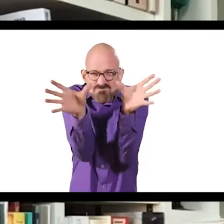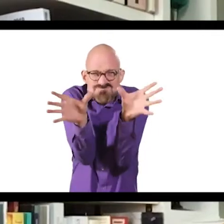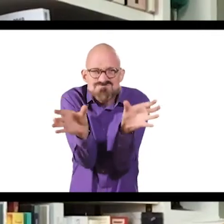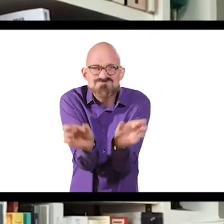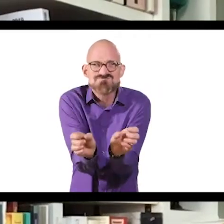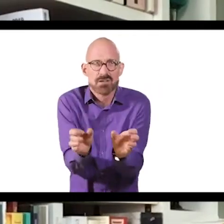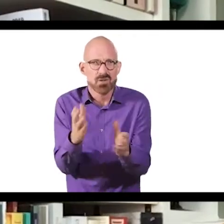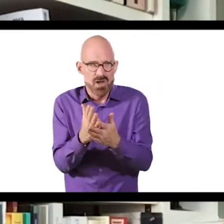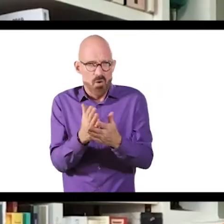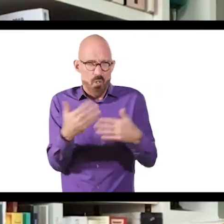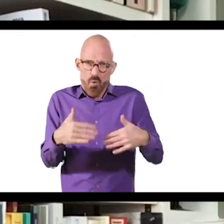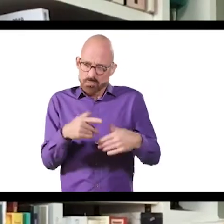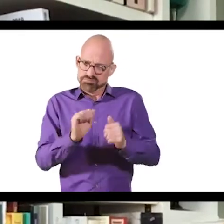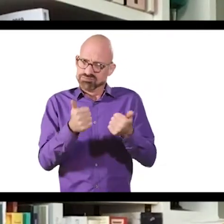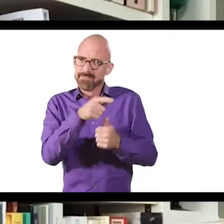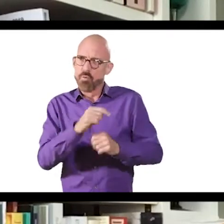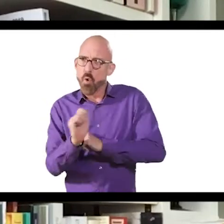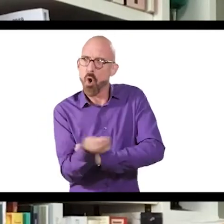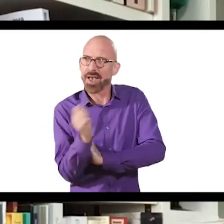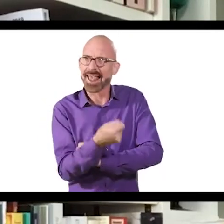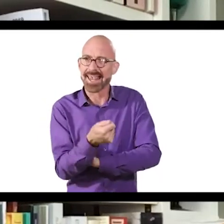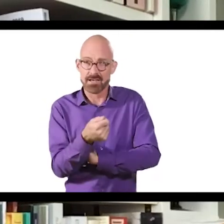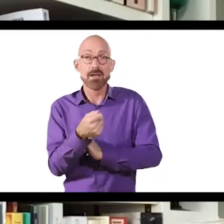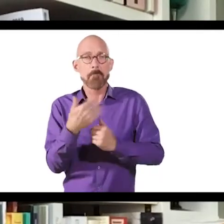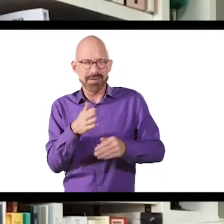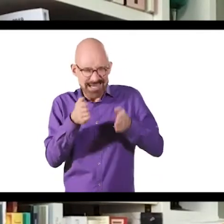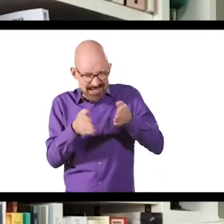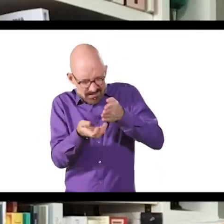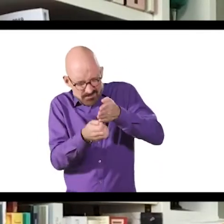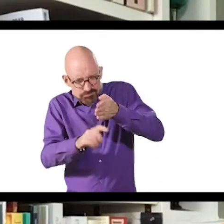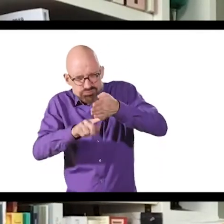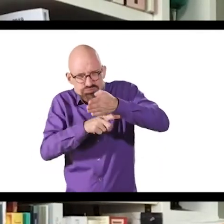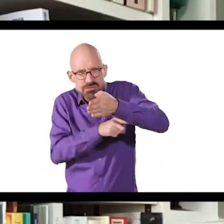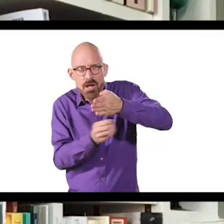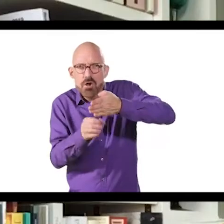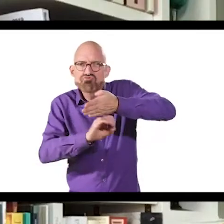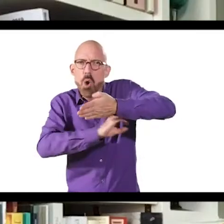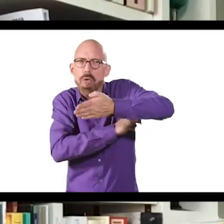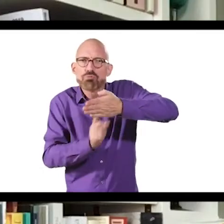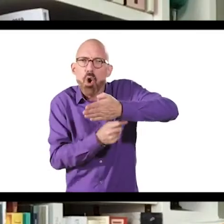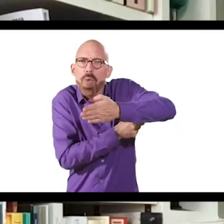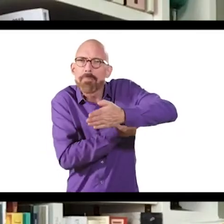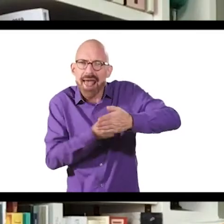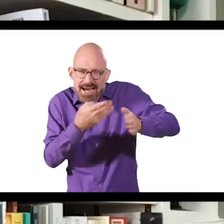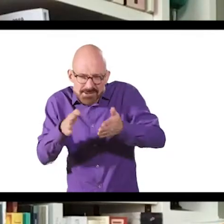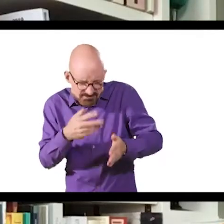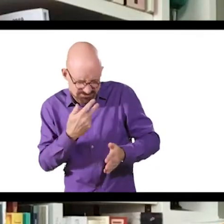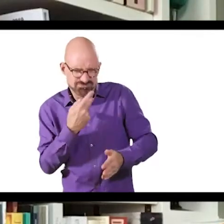they were specifically designed for hockey players to use in the winter. And I remember lying in the sunshine in Toronto,